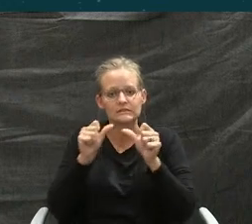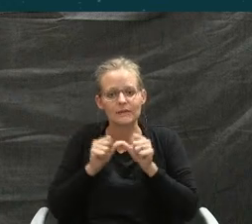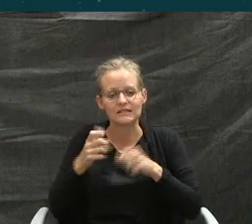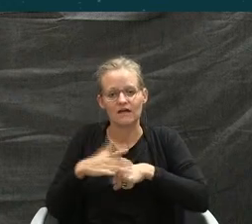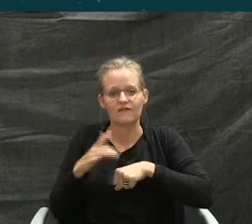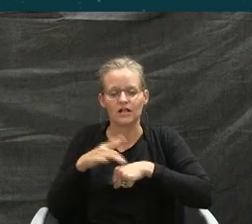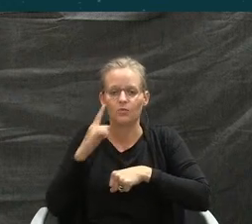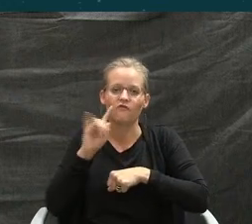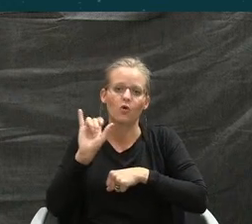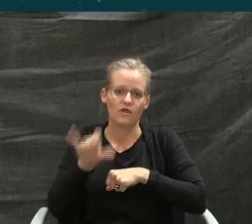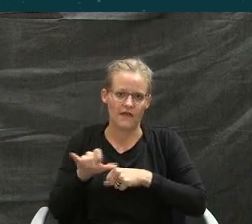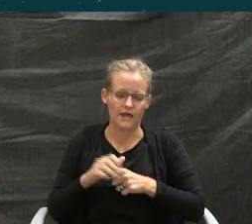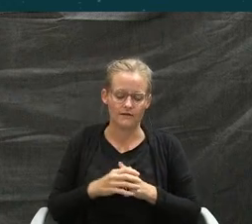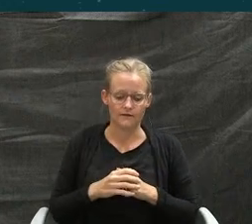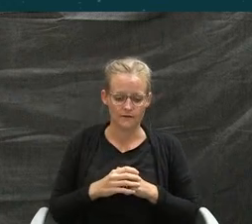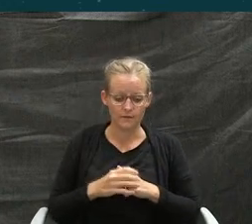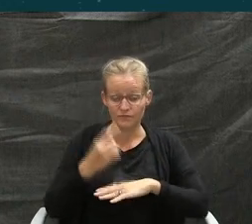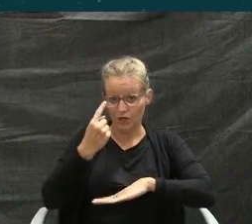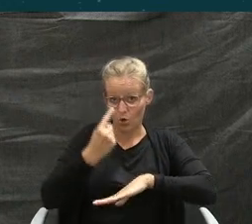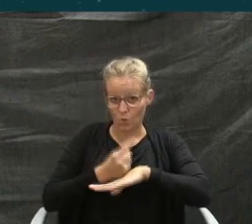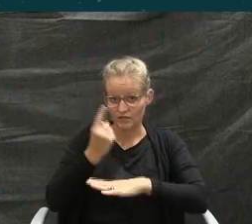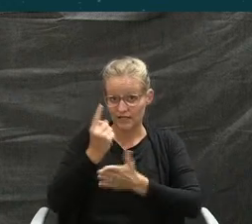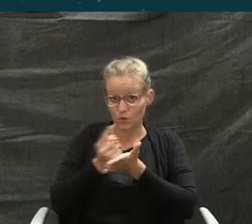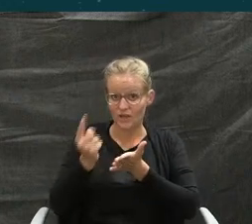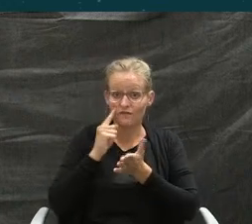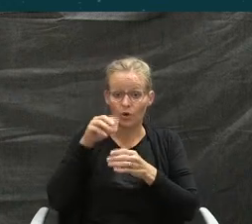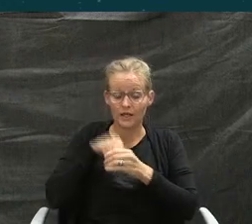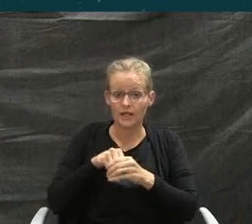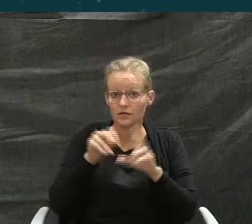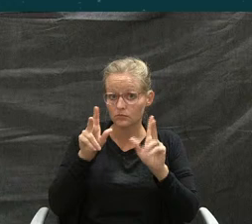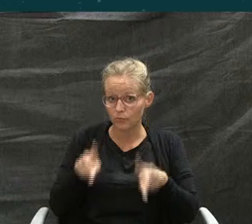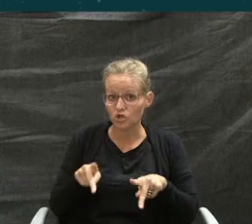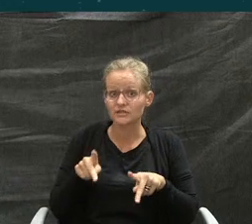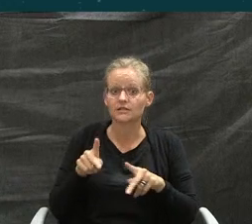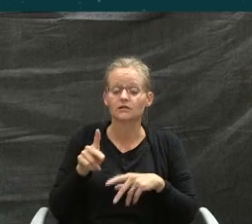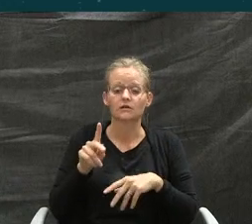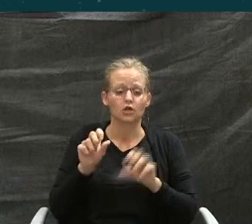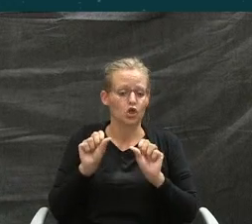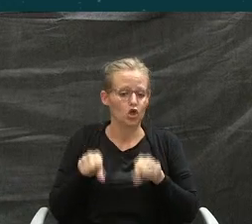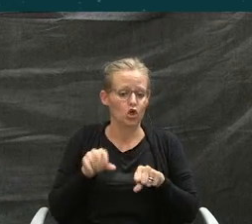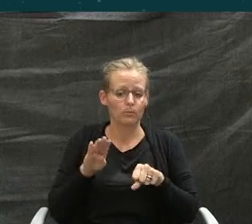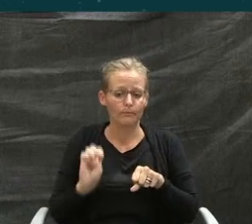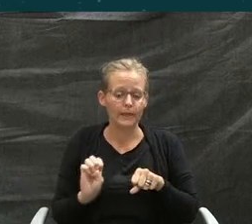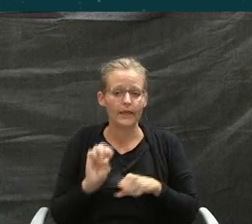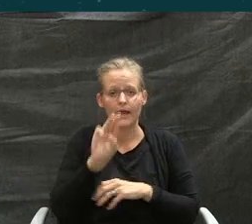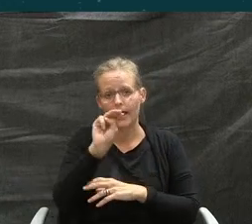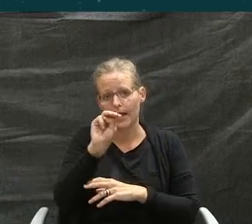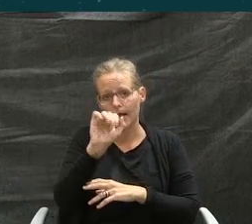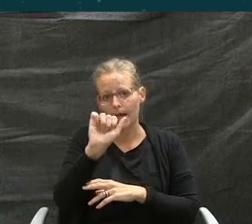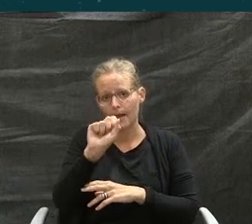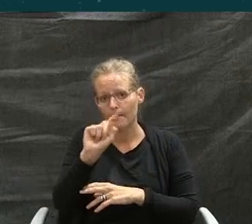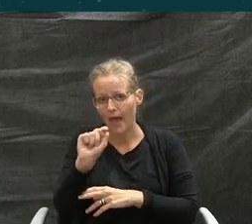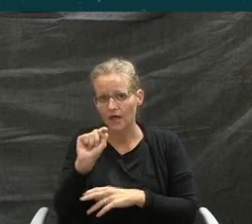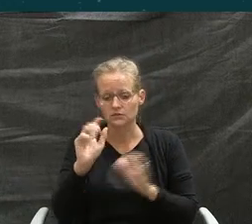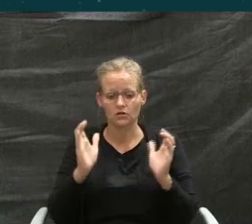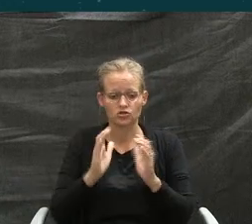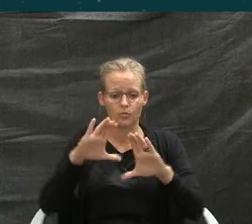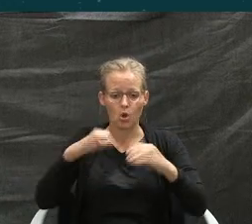There's one day a week for in person instruction. This could be masked small group instruction or modified hybrid